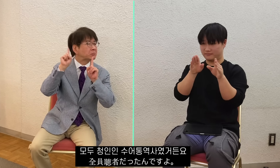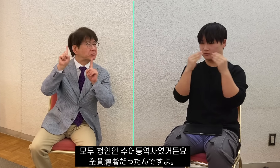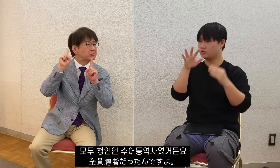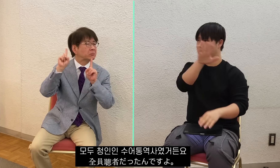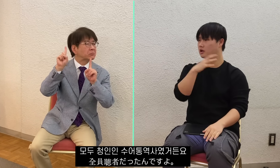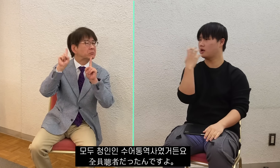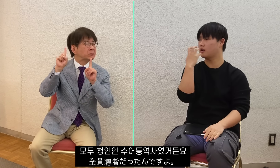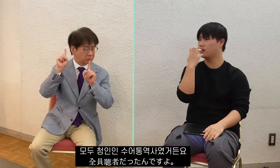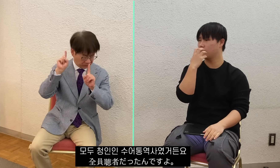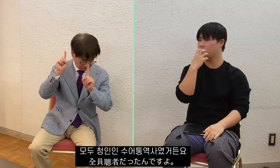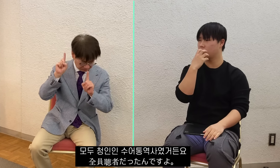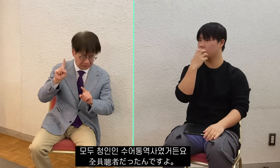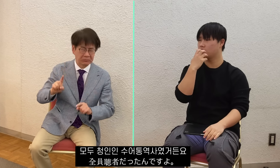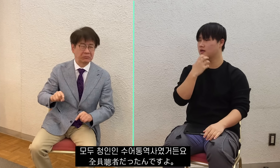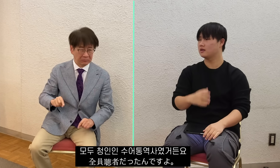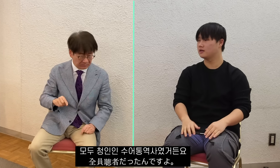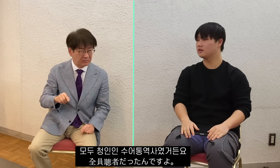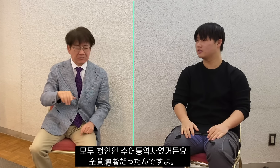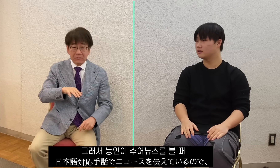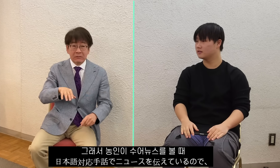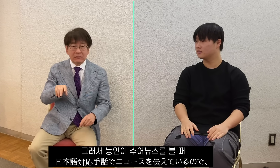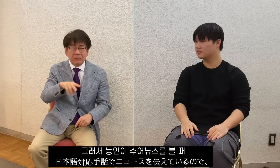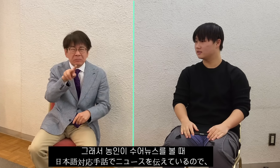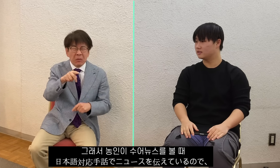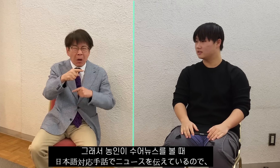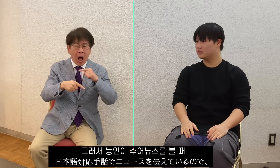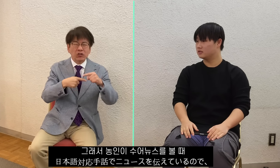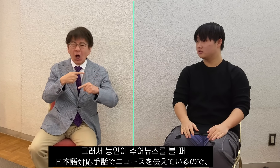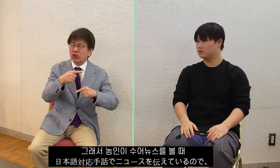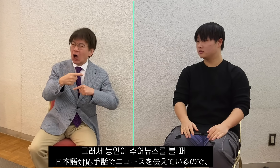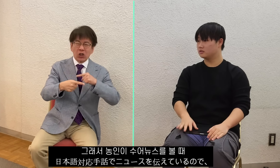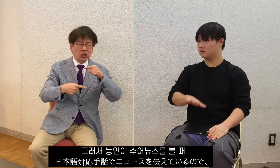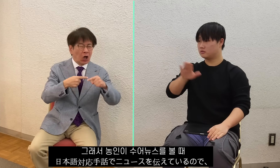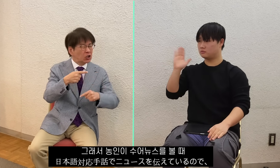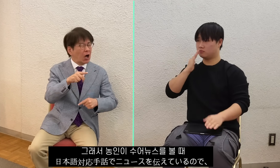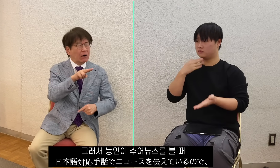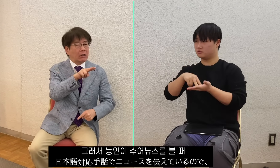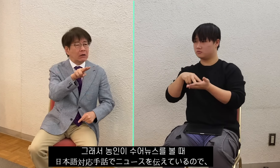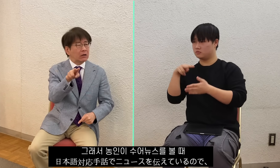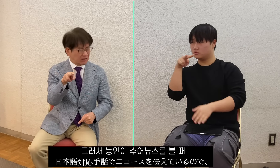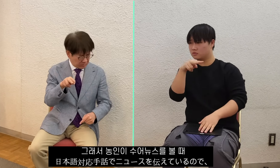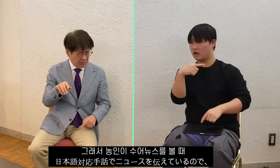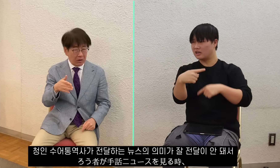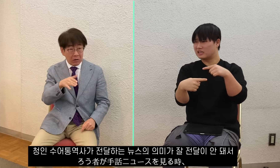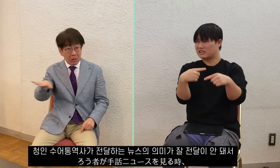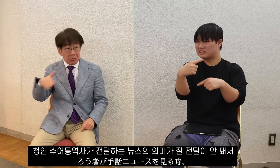but they were all sign language interpreters who were hearing people. So, when the deaf read sign language news,